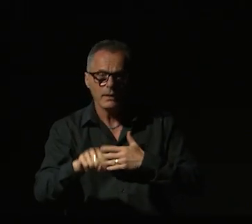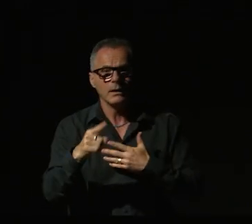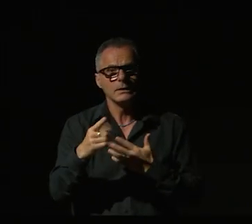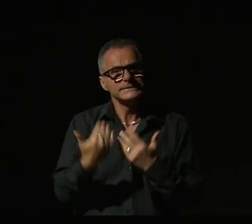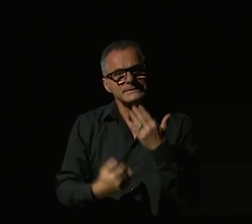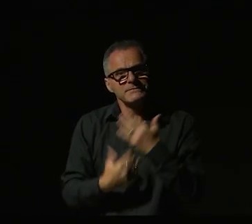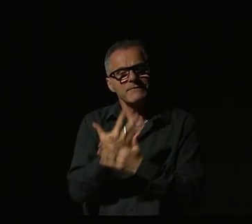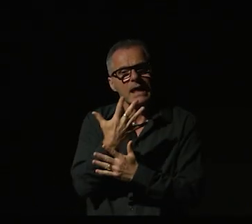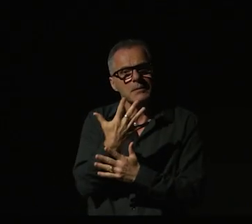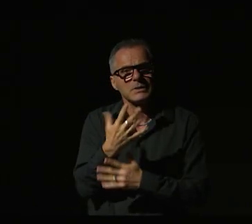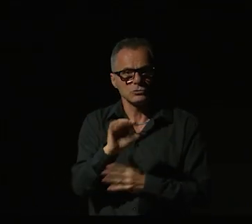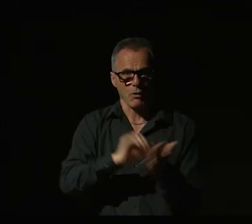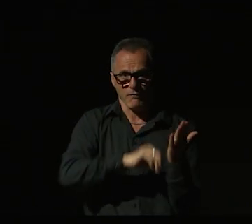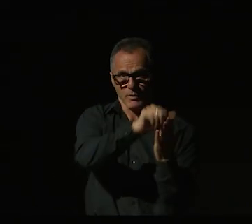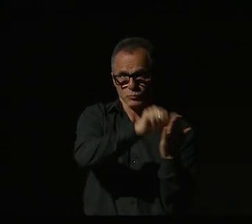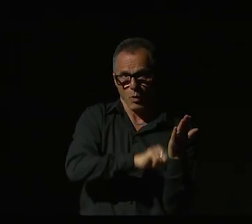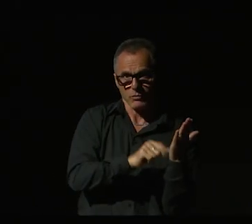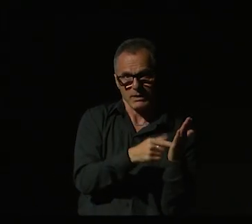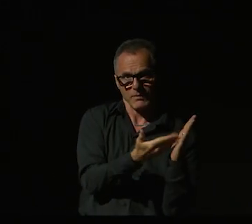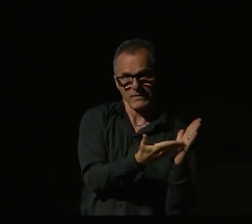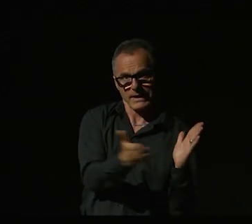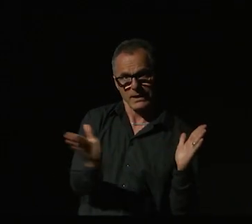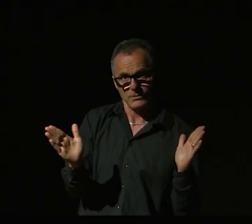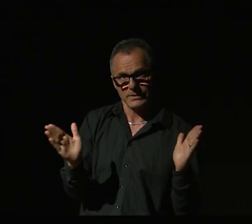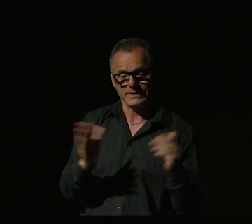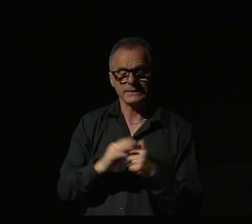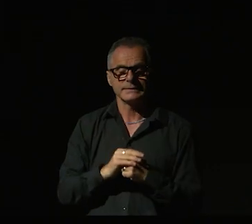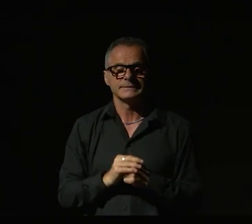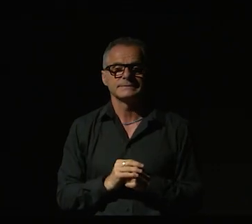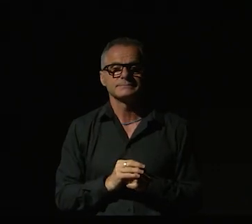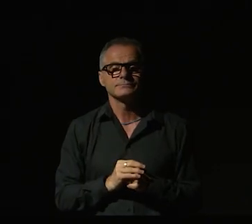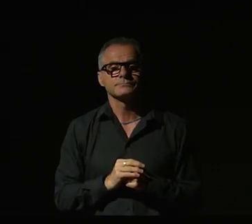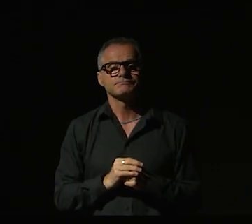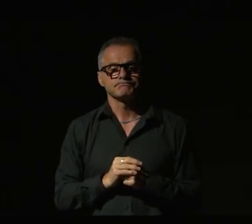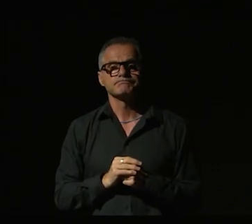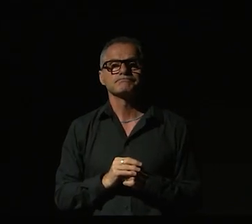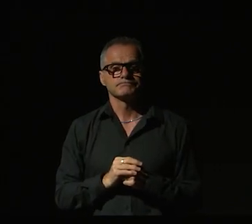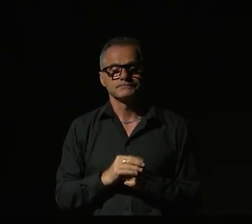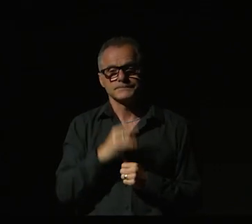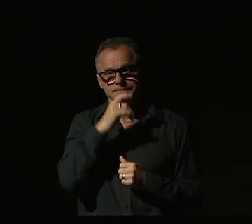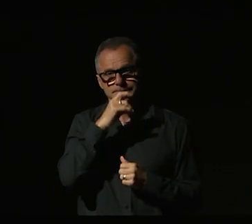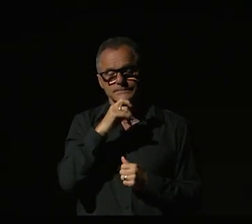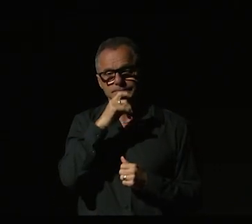the iconographic programme of the Gallery. While it was also known that he played an important role